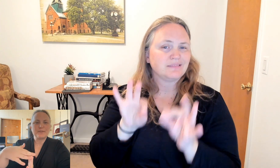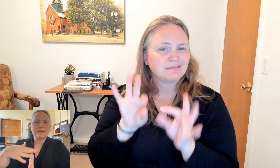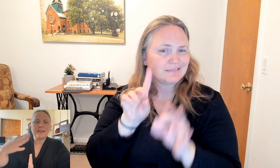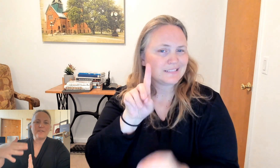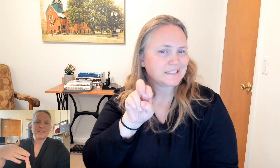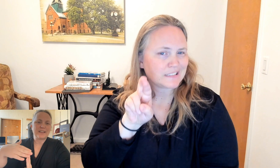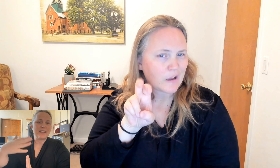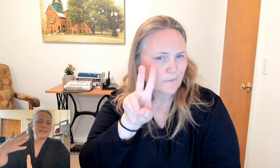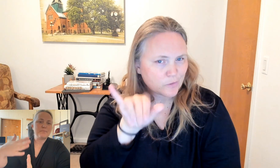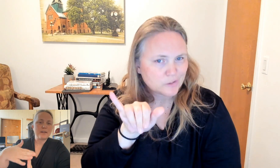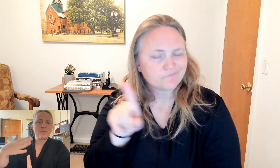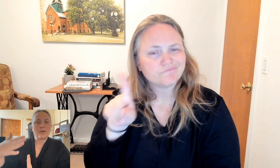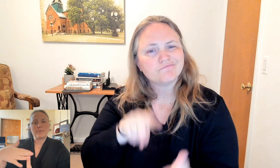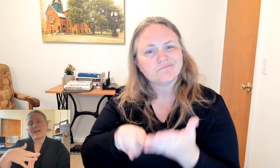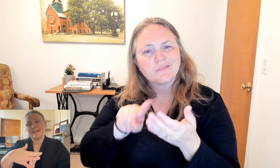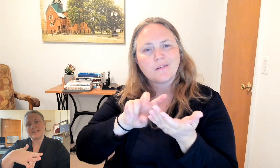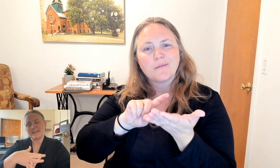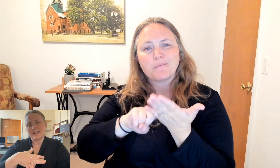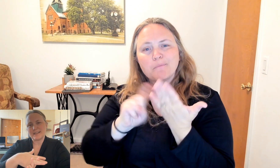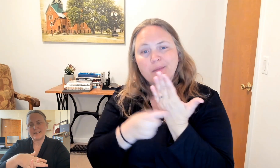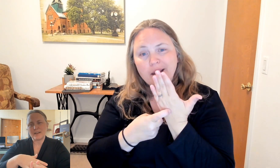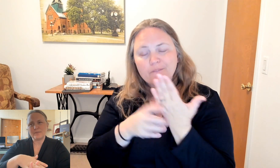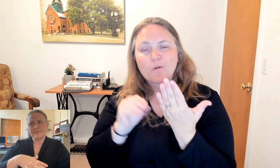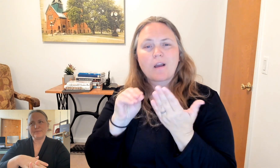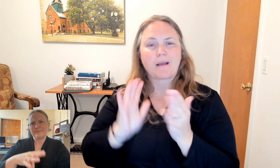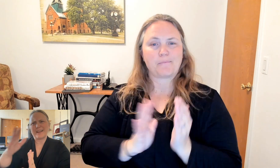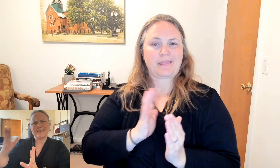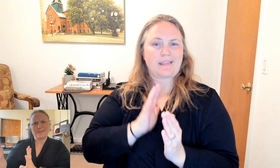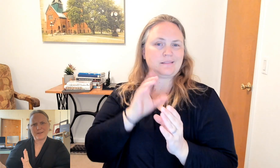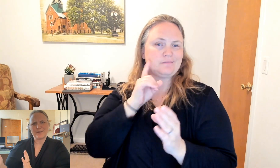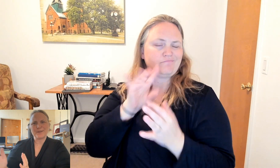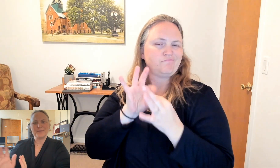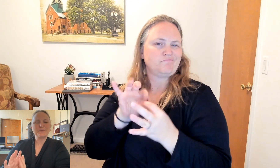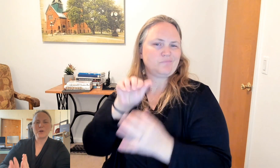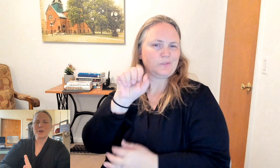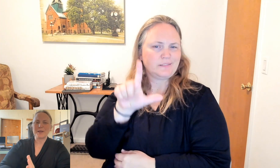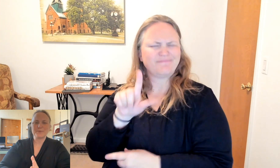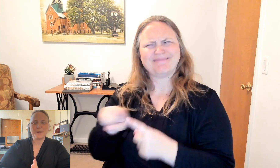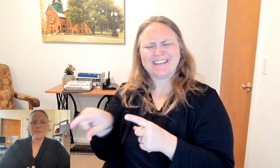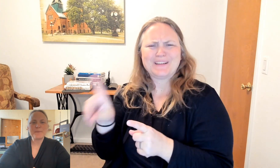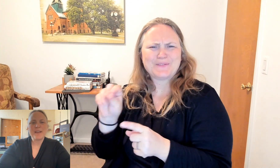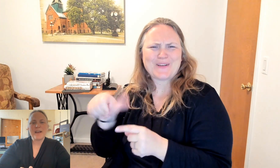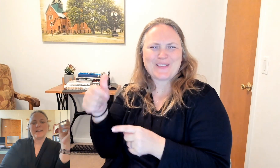So he investigates metaphor and politeness in ASL and some other work as well and